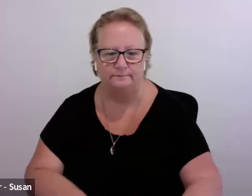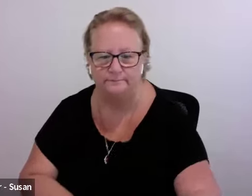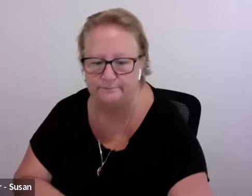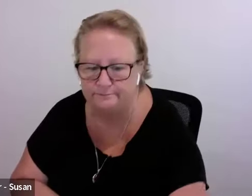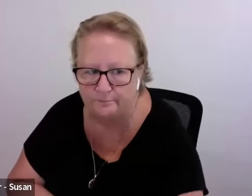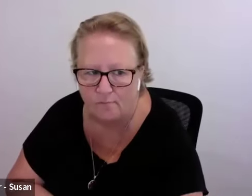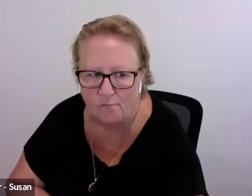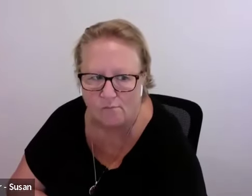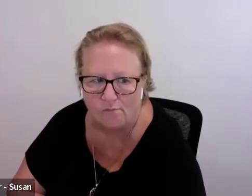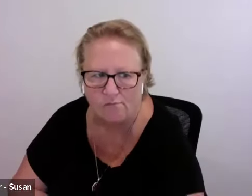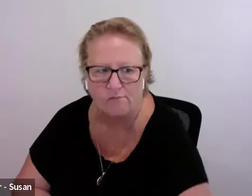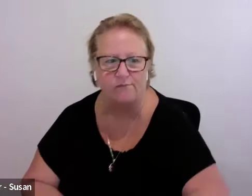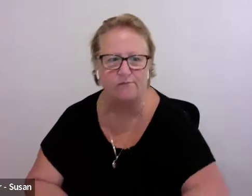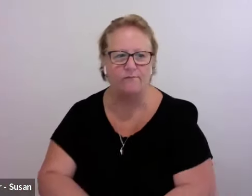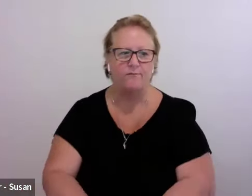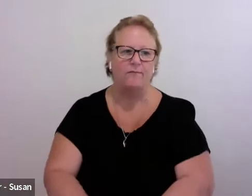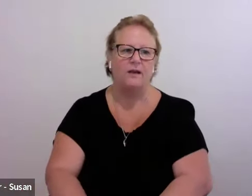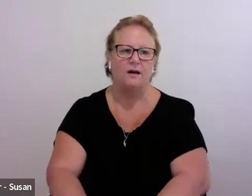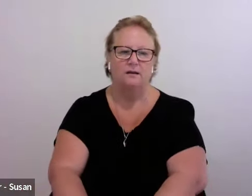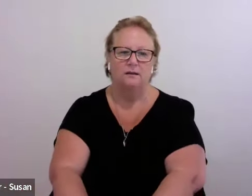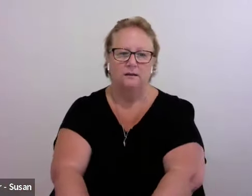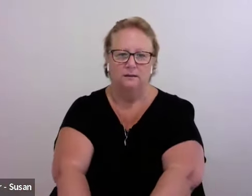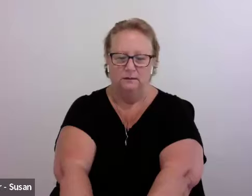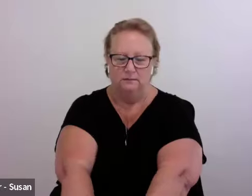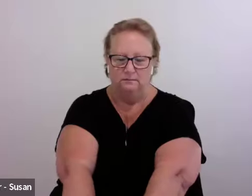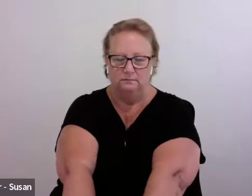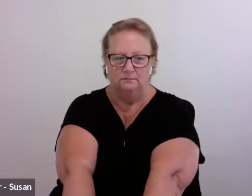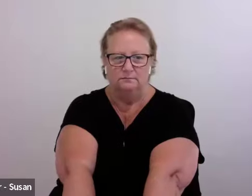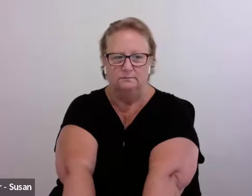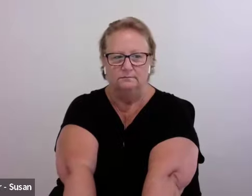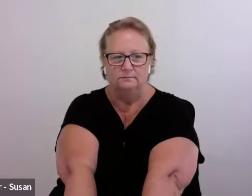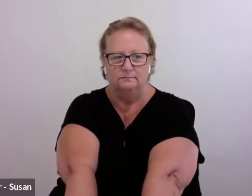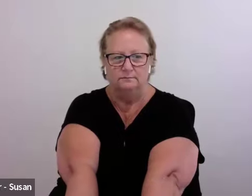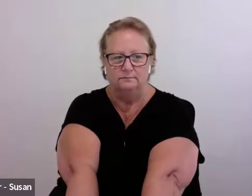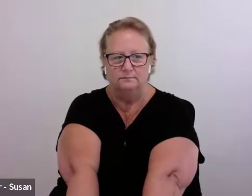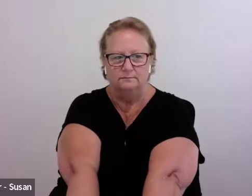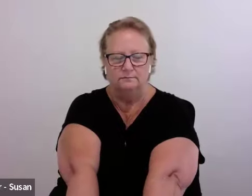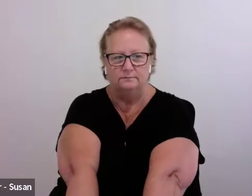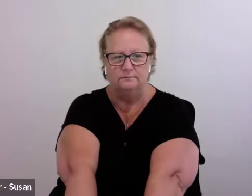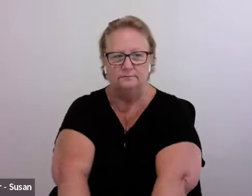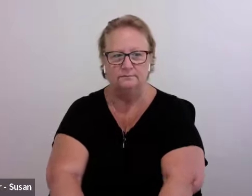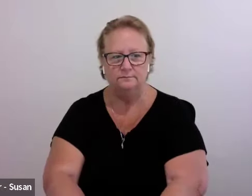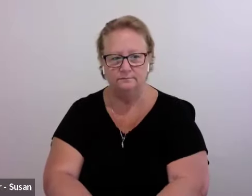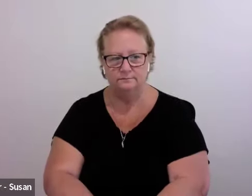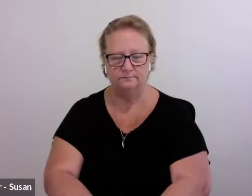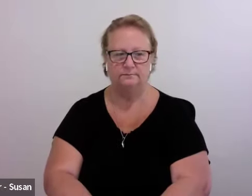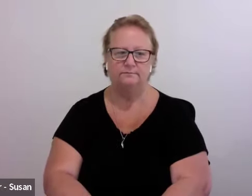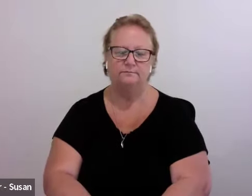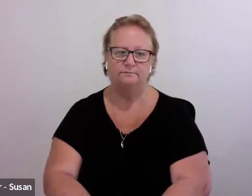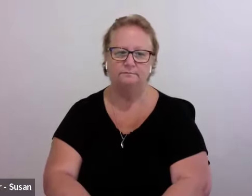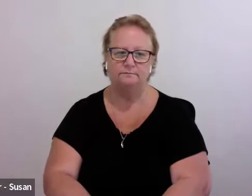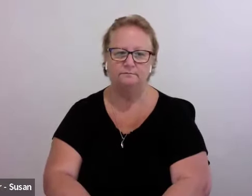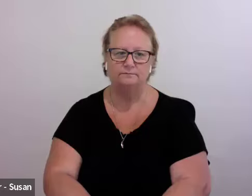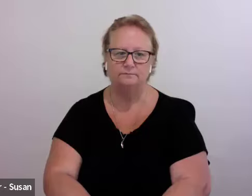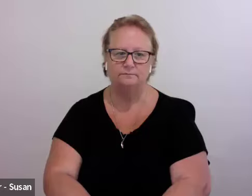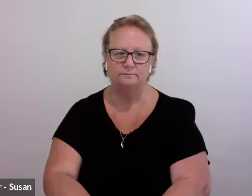information that the review panels will need.